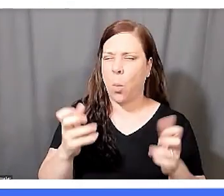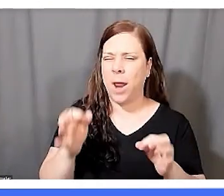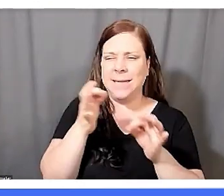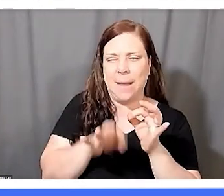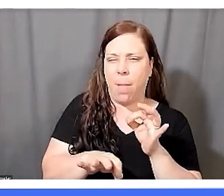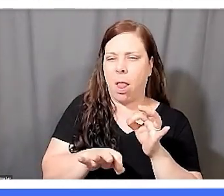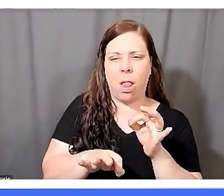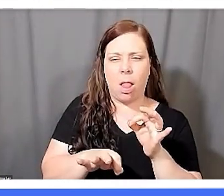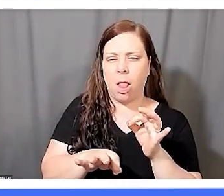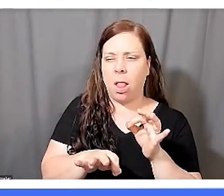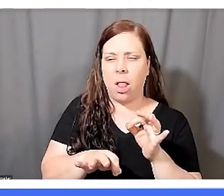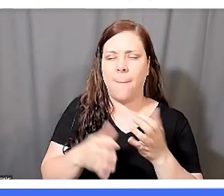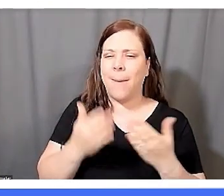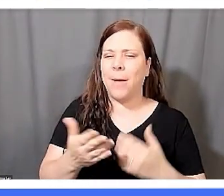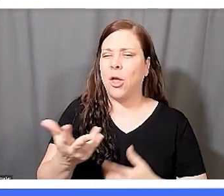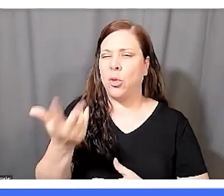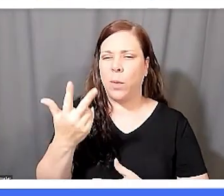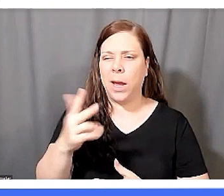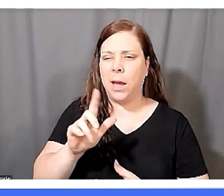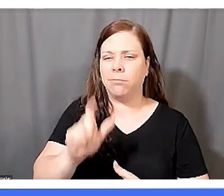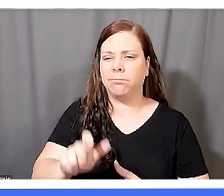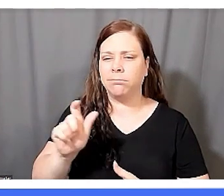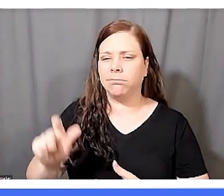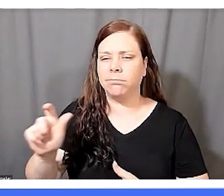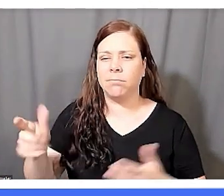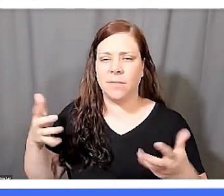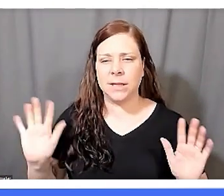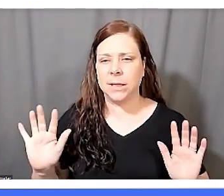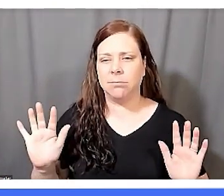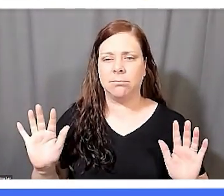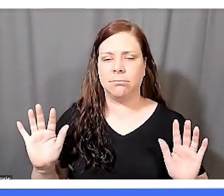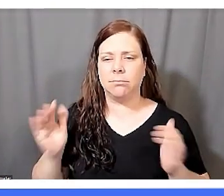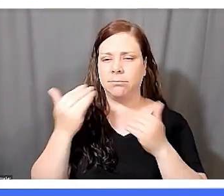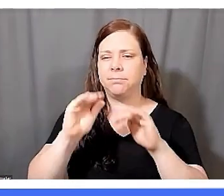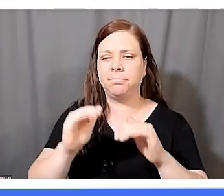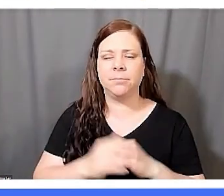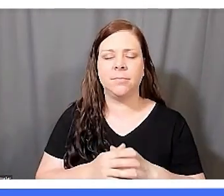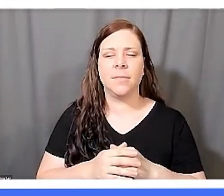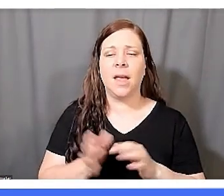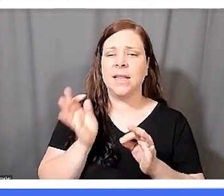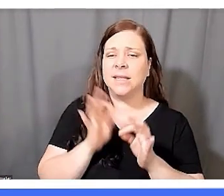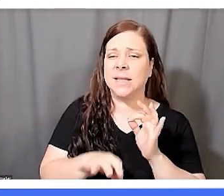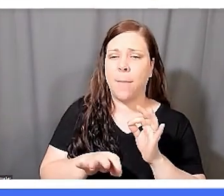more than three clicks away. Keeping it simple and repetitive kind of navigation,